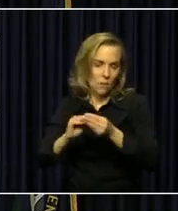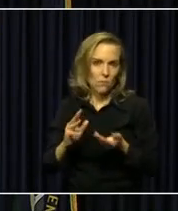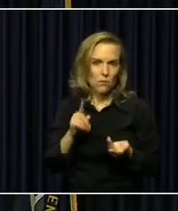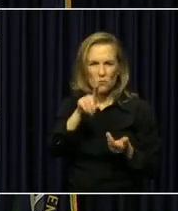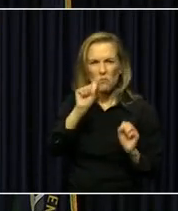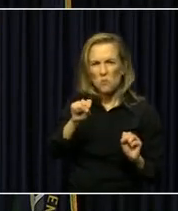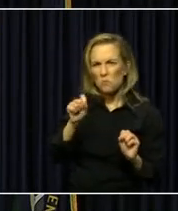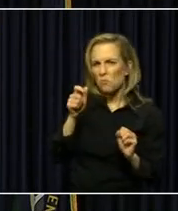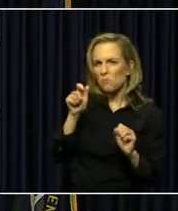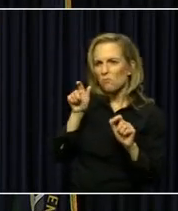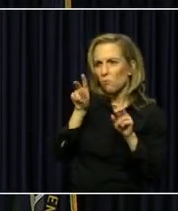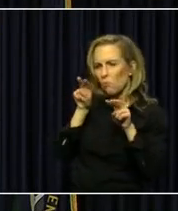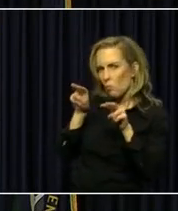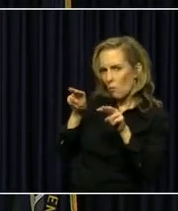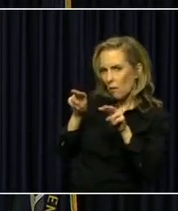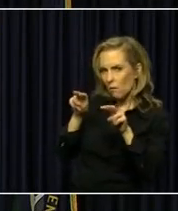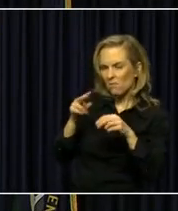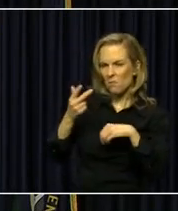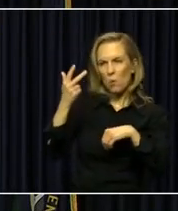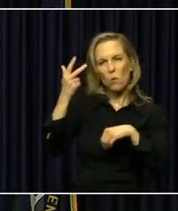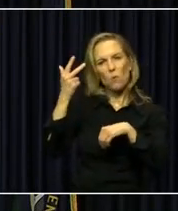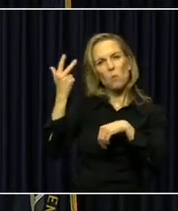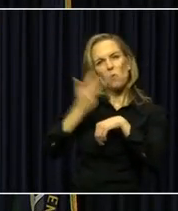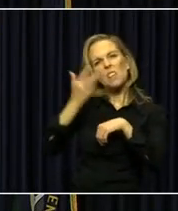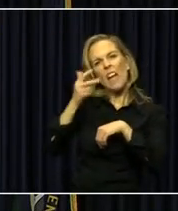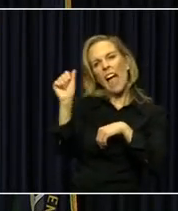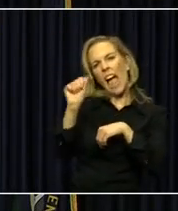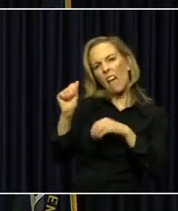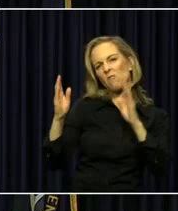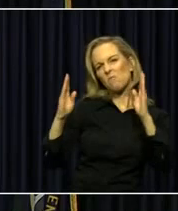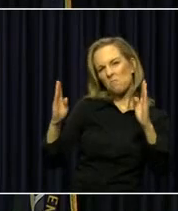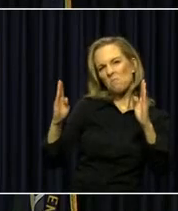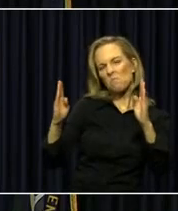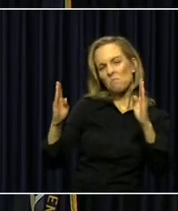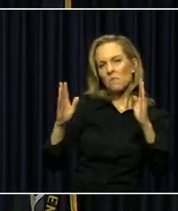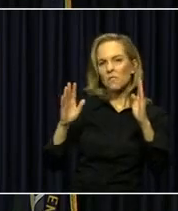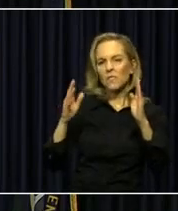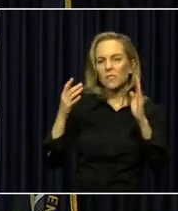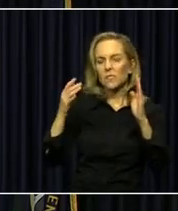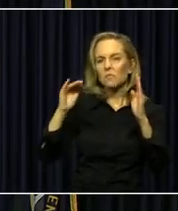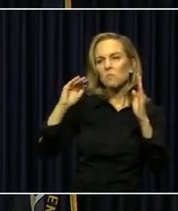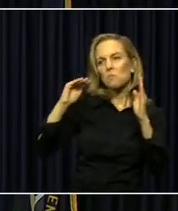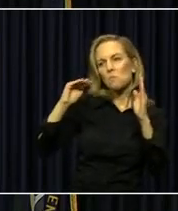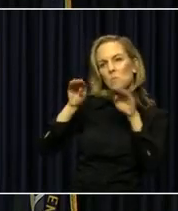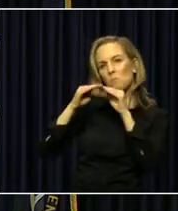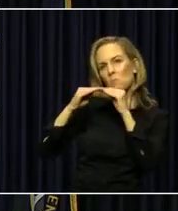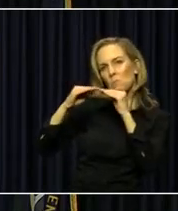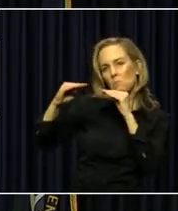THOSE THEY ARE THE THINGS THAT GO UP YOUR NOSE TO DO THE TEST. OR POTENTIALLY A SALIVA TEST